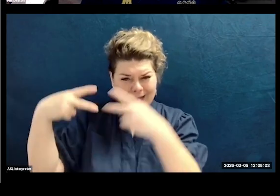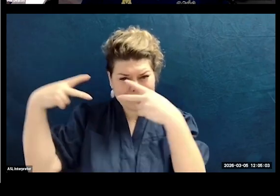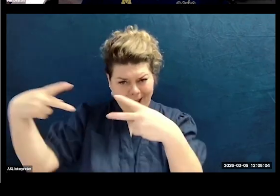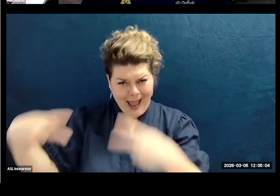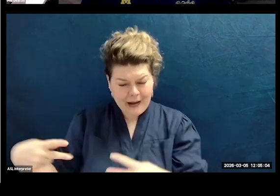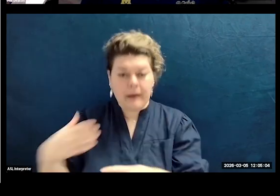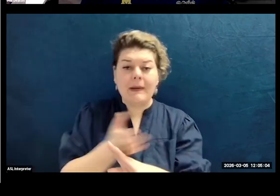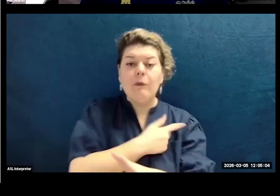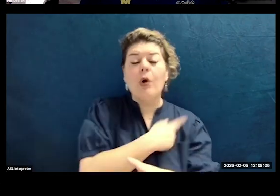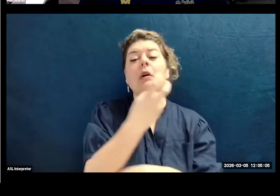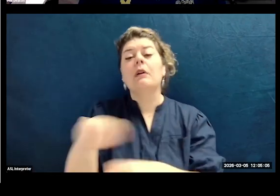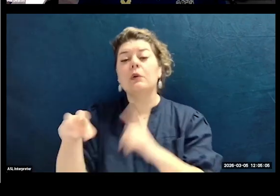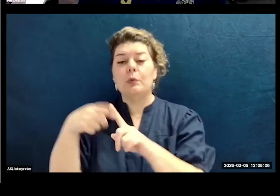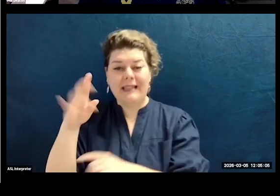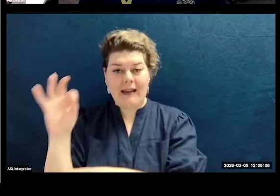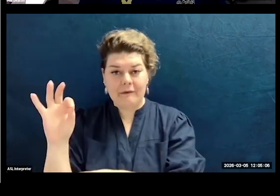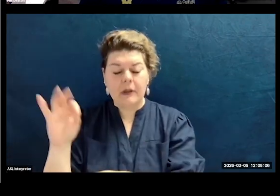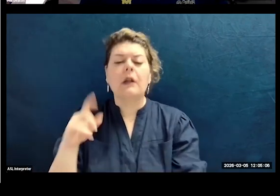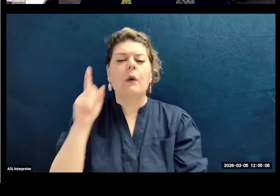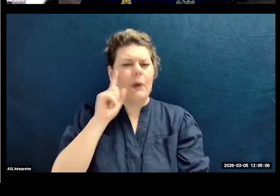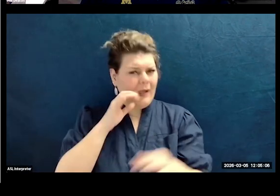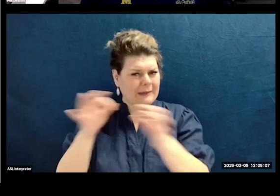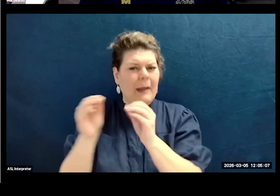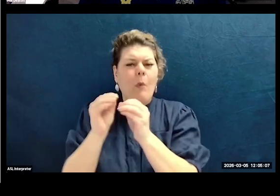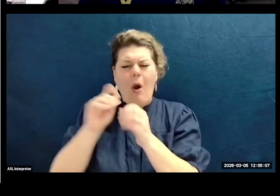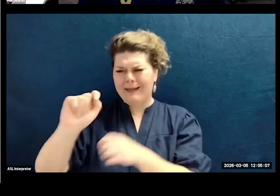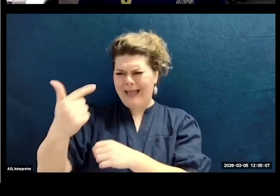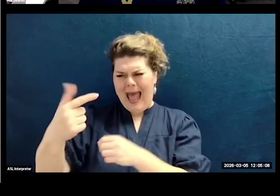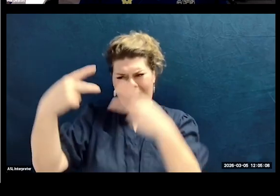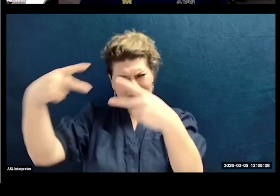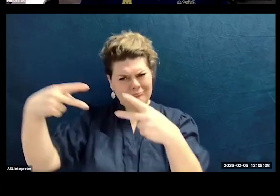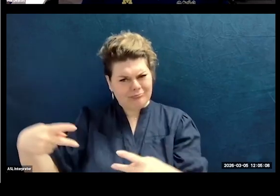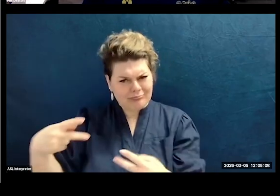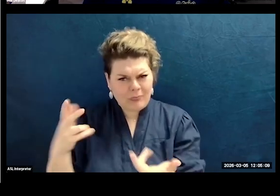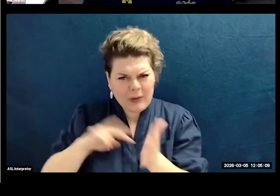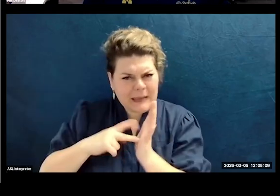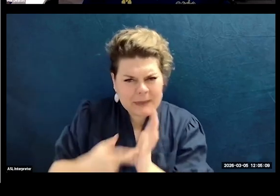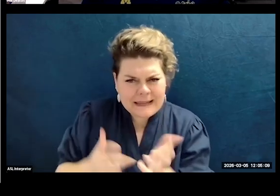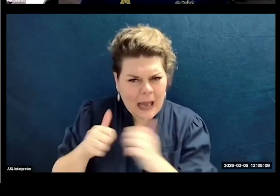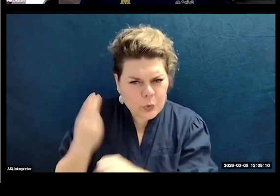Then, we're gonna talk a little bit more about tags. What are tags and how do you use them in Adobe Acrobat?